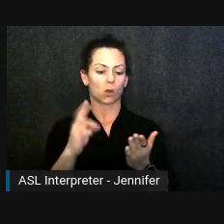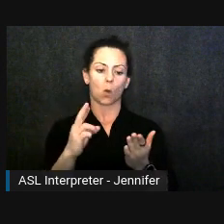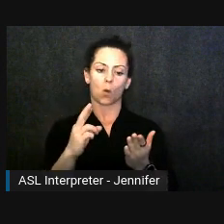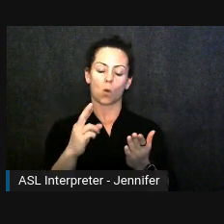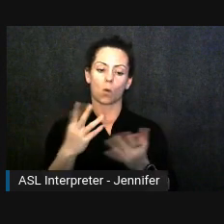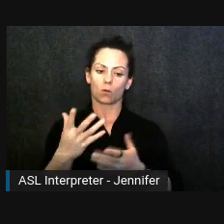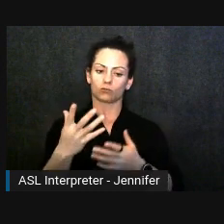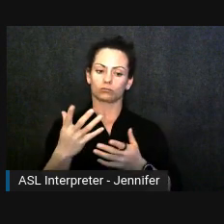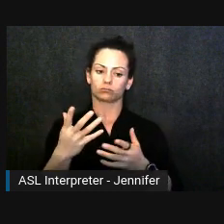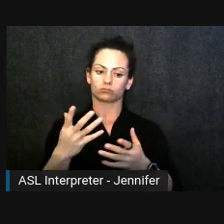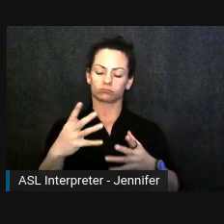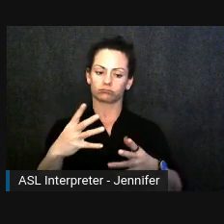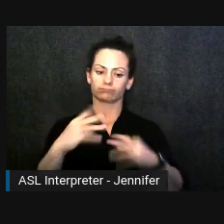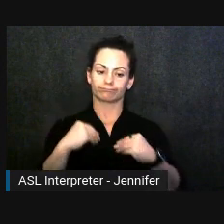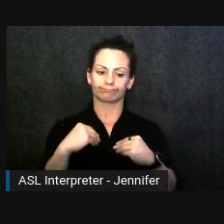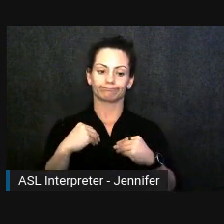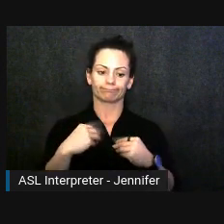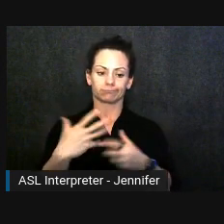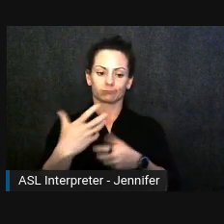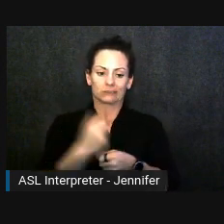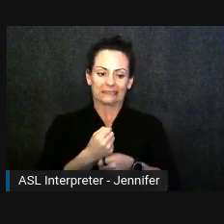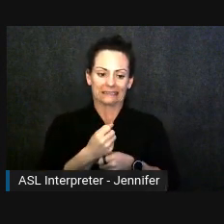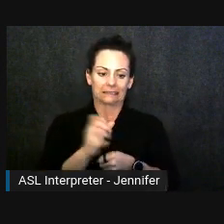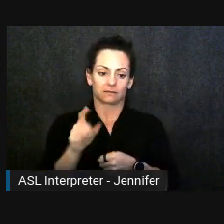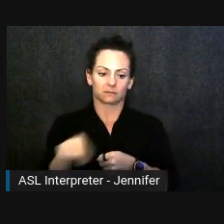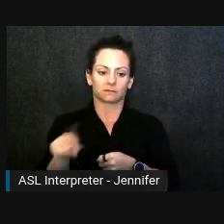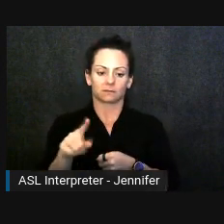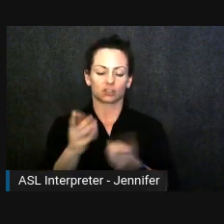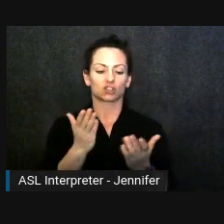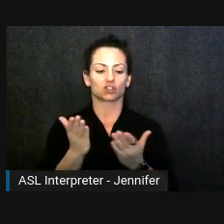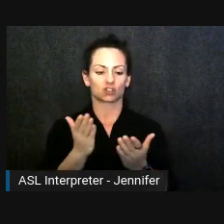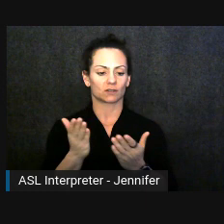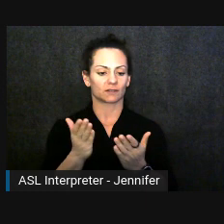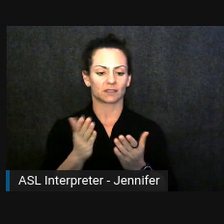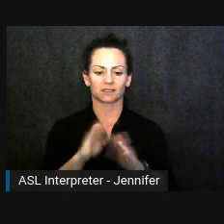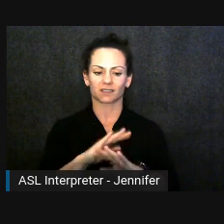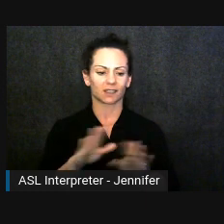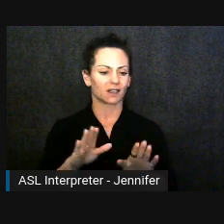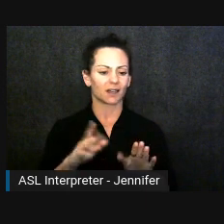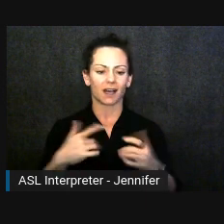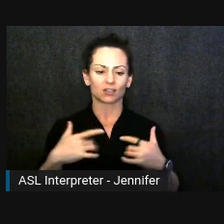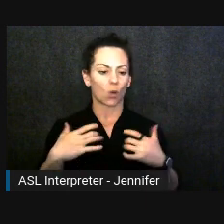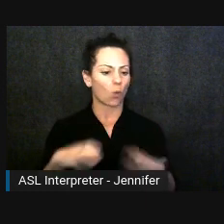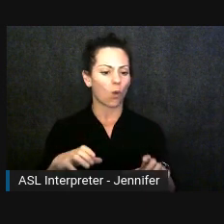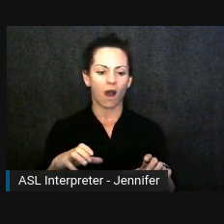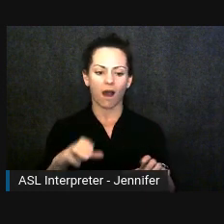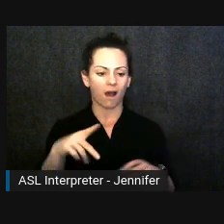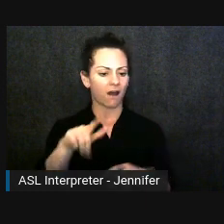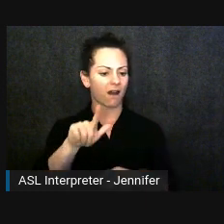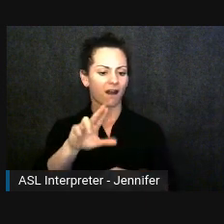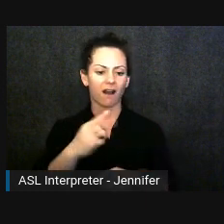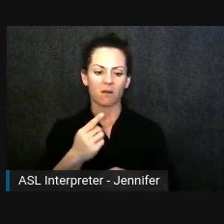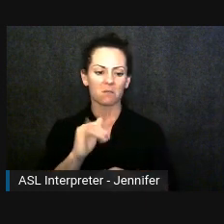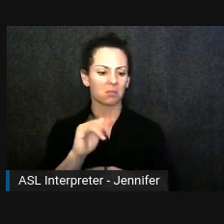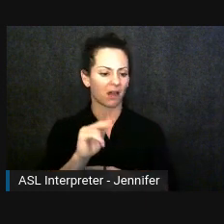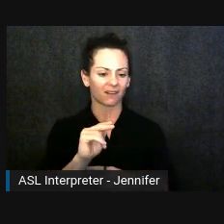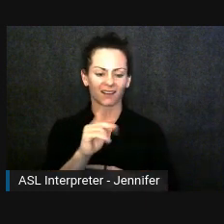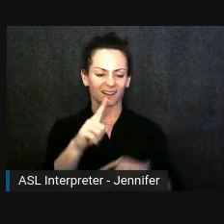We don't need WordPress Plugins that aren't successful. We don't need bad JavaScript that screws up page rendering.